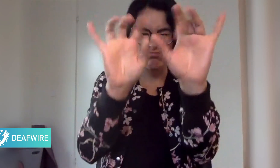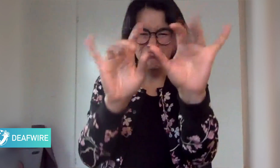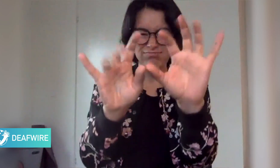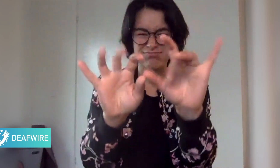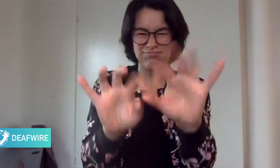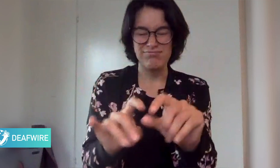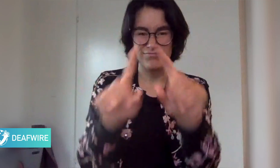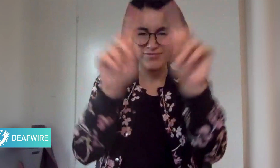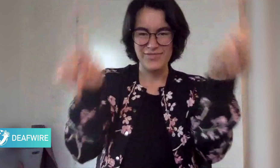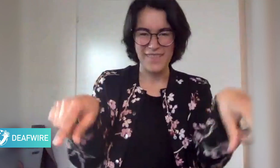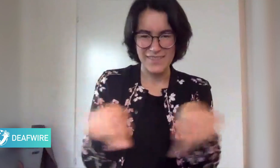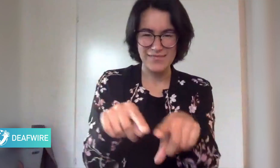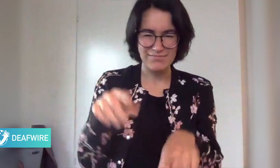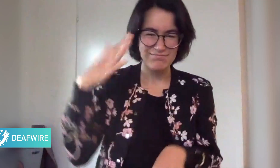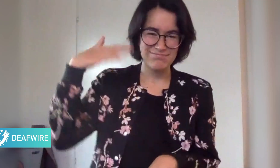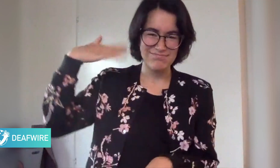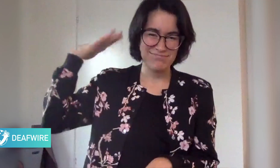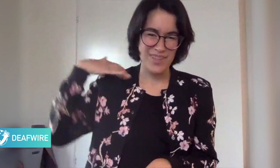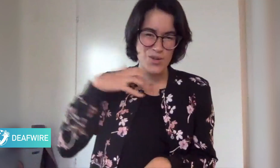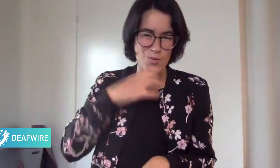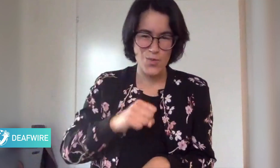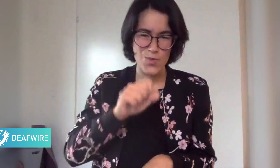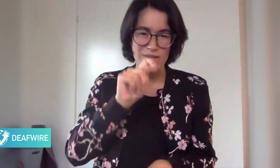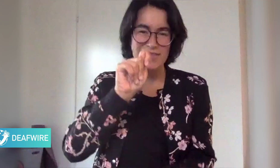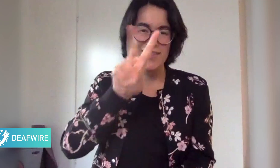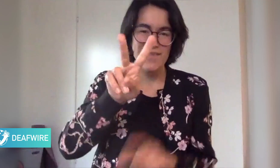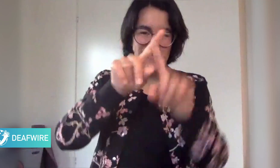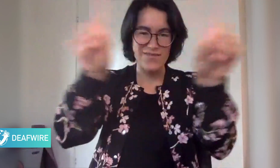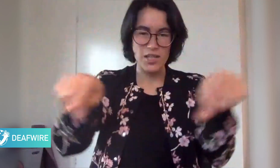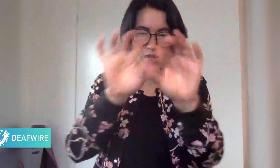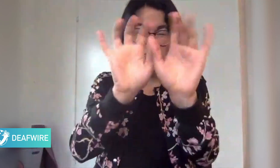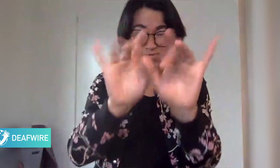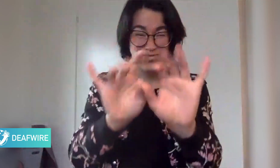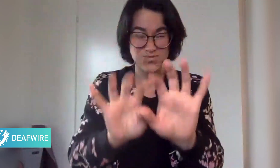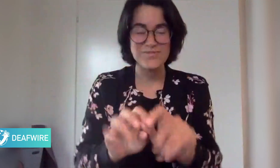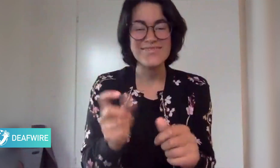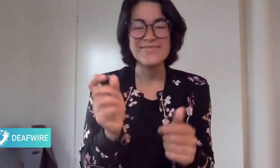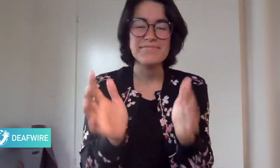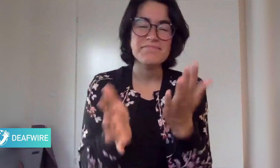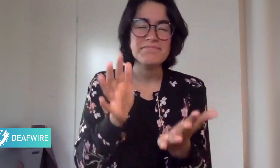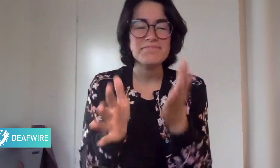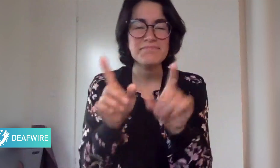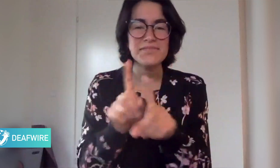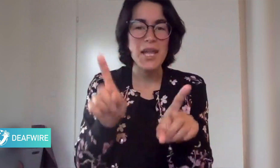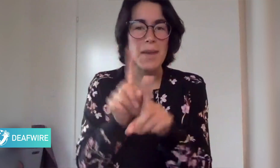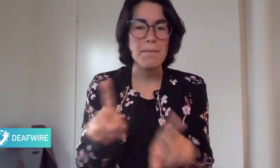You know, old TVs are like that. It’s kind of like that.